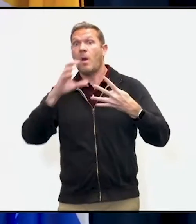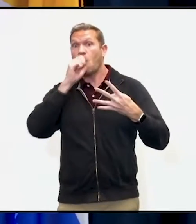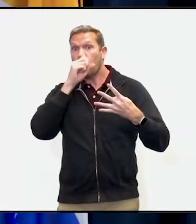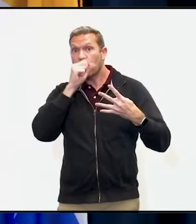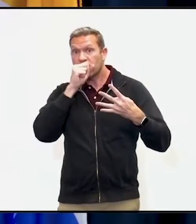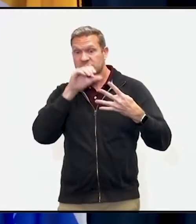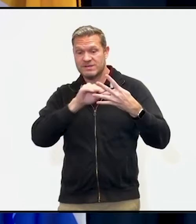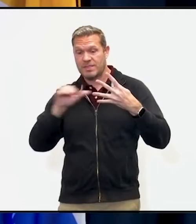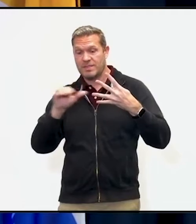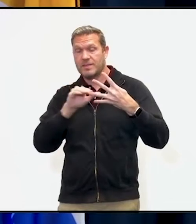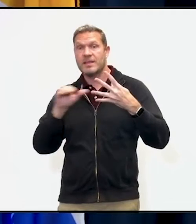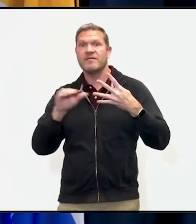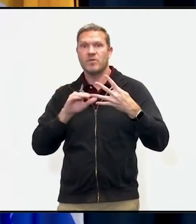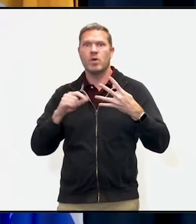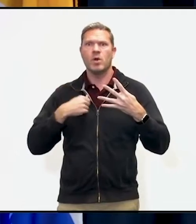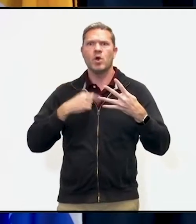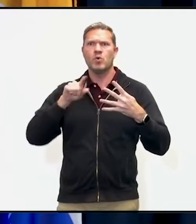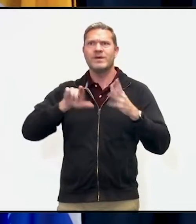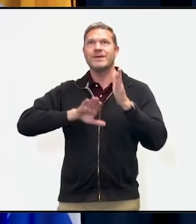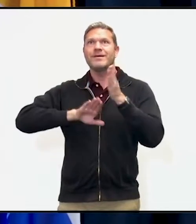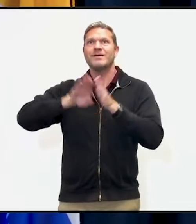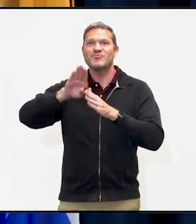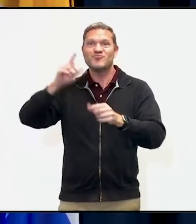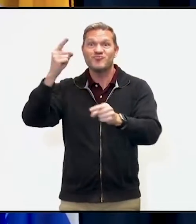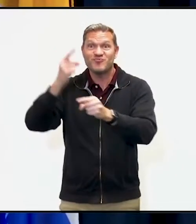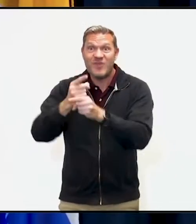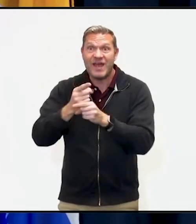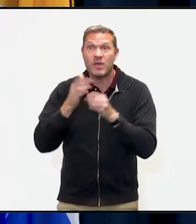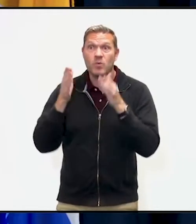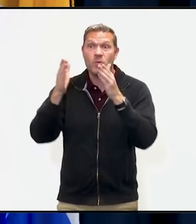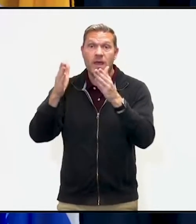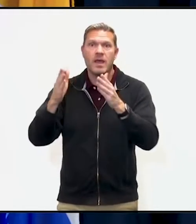We're headed in the right direction but we don't want to lose traction and experiencing